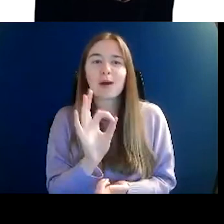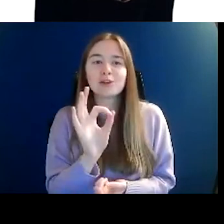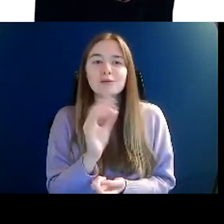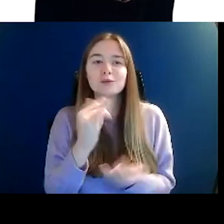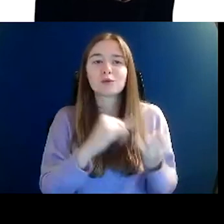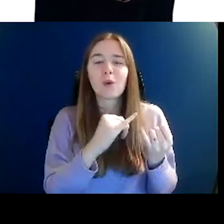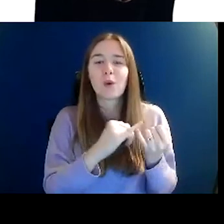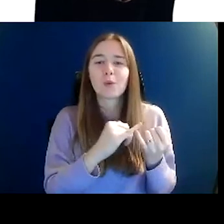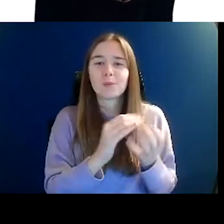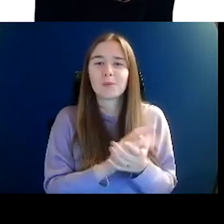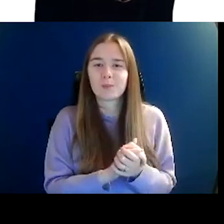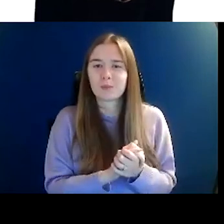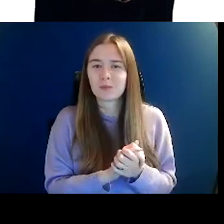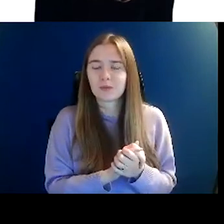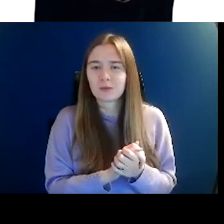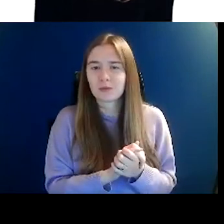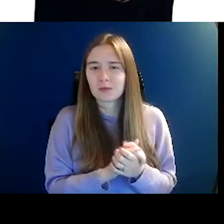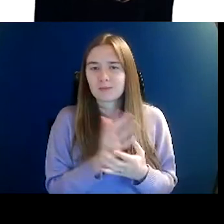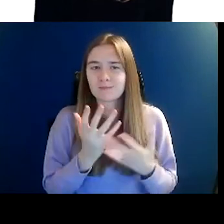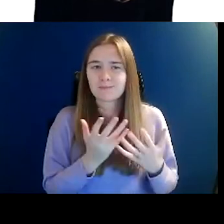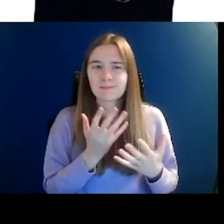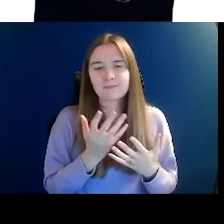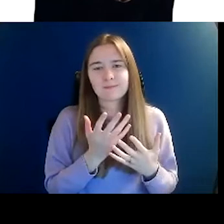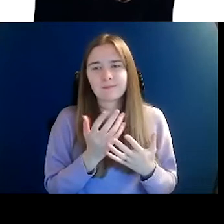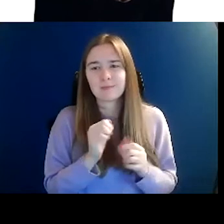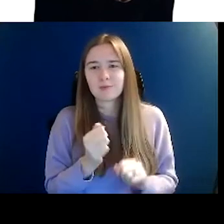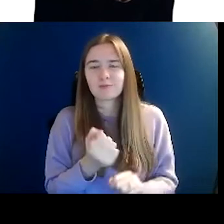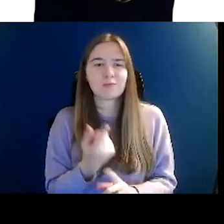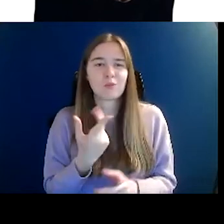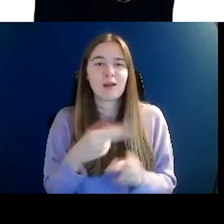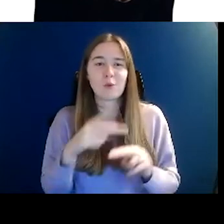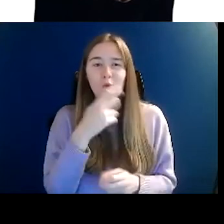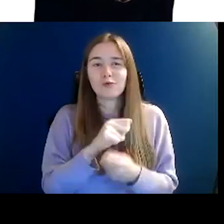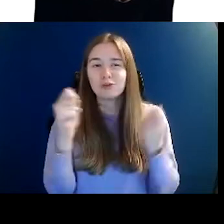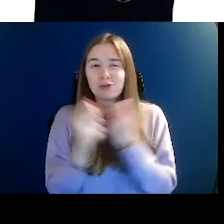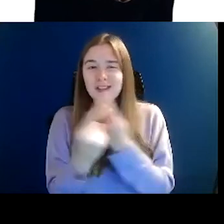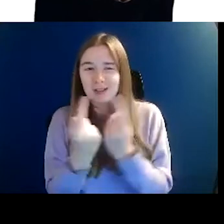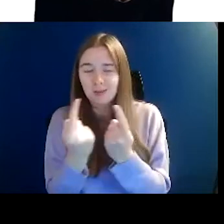what would you, what would be the number one thing you would change that might kind of shift,